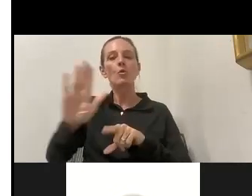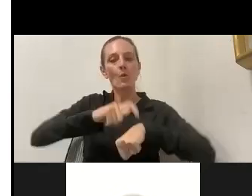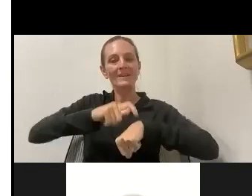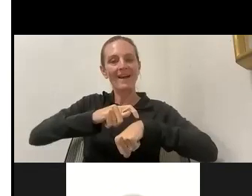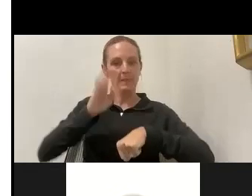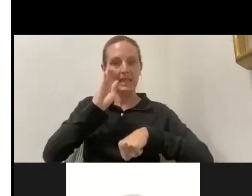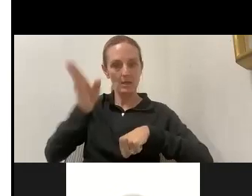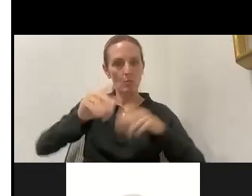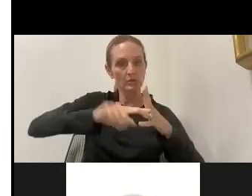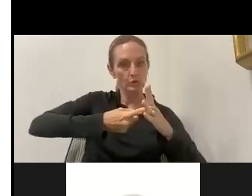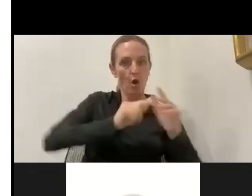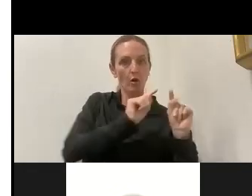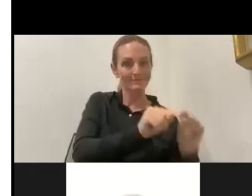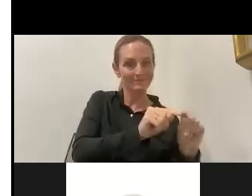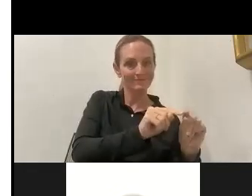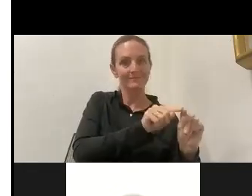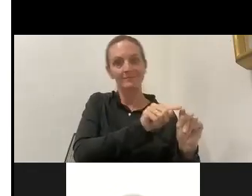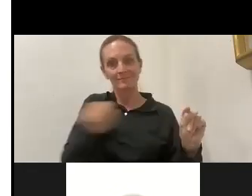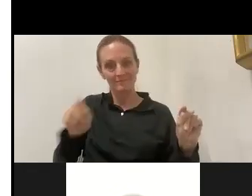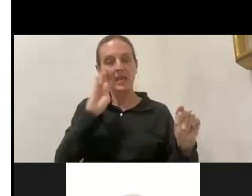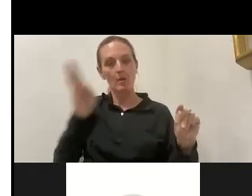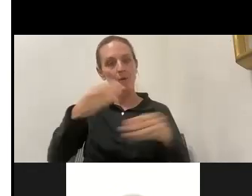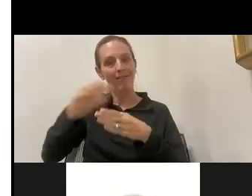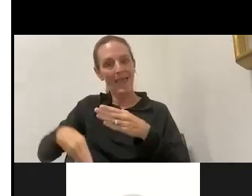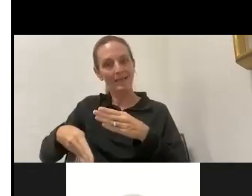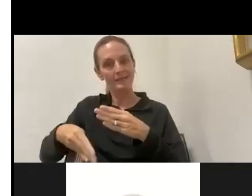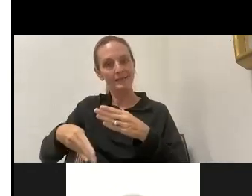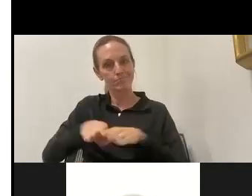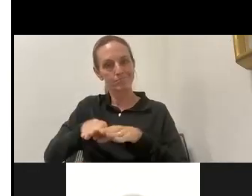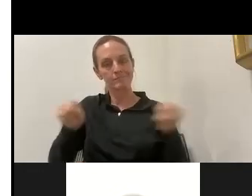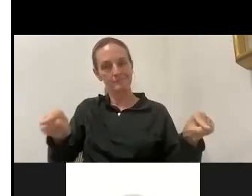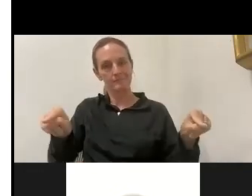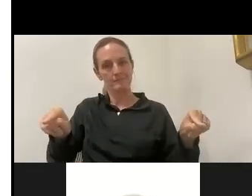it’s going to end at this time, these are when things are going to take place within the workplan